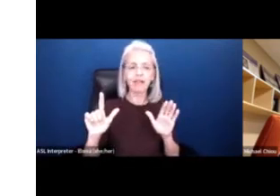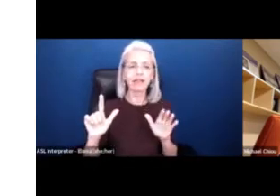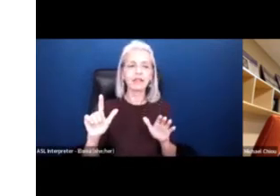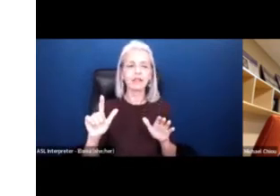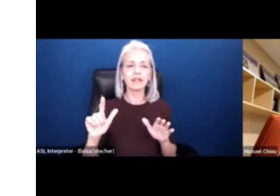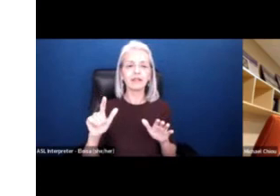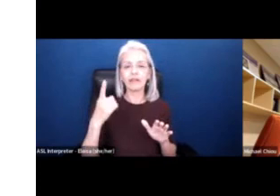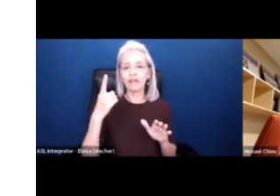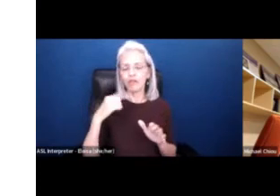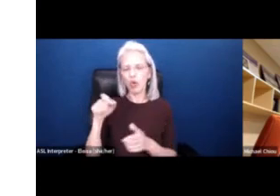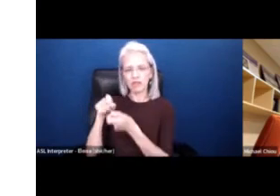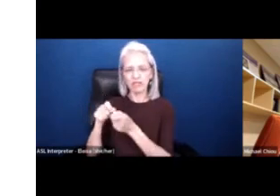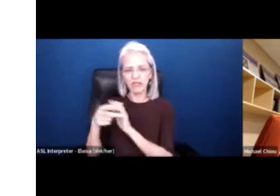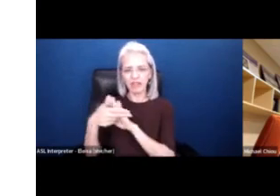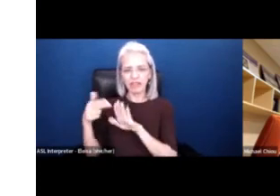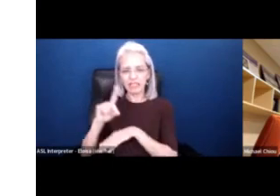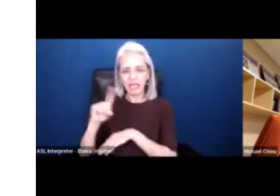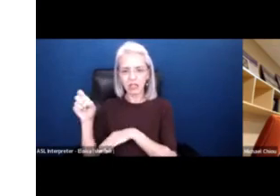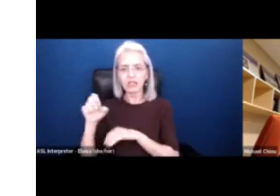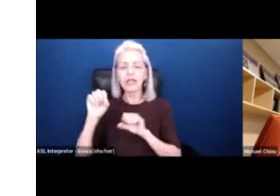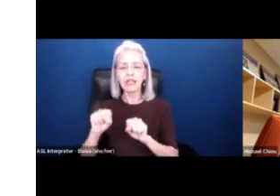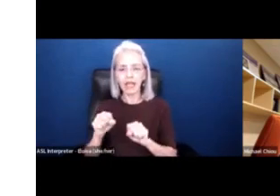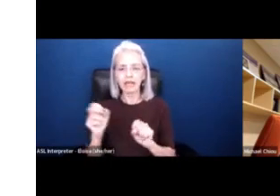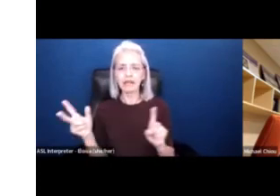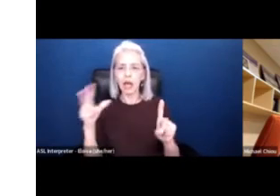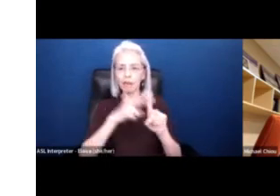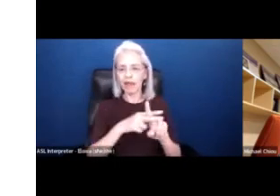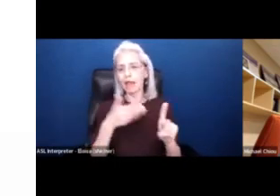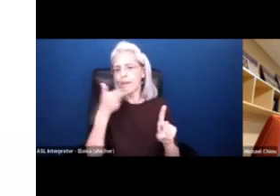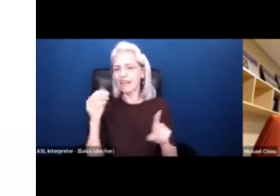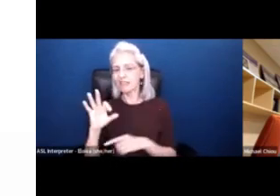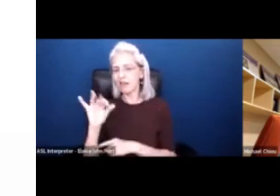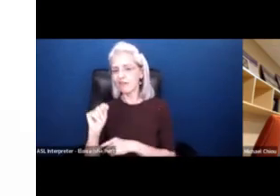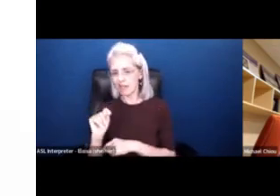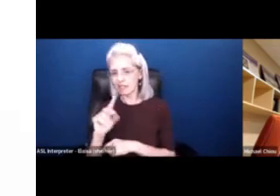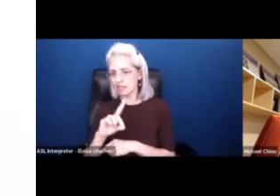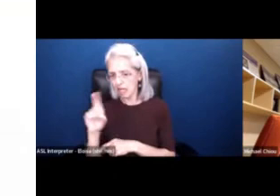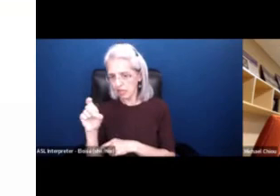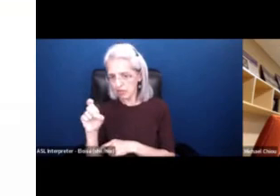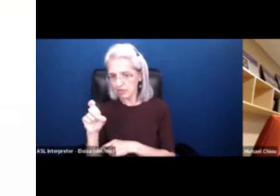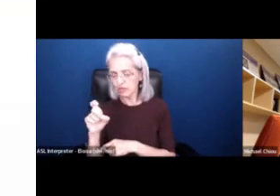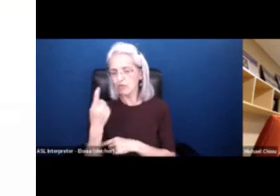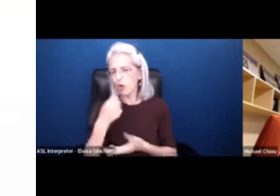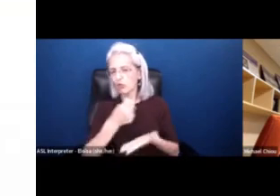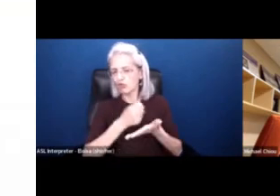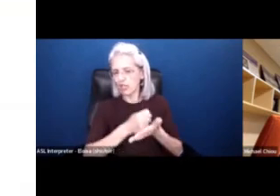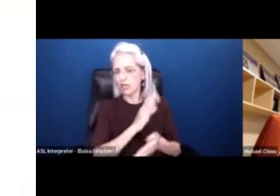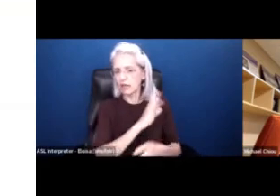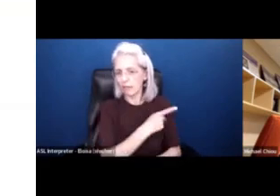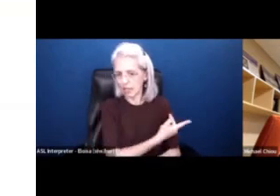diagnosis, you know, we can apply best fit diagnosis to to treat this patient symptoms